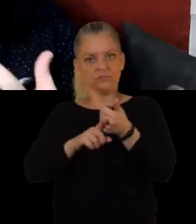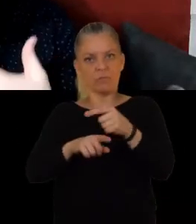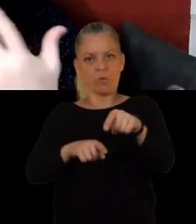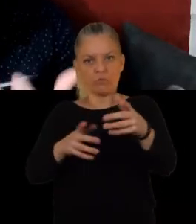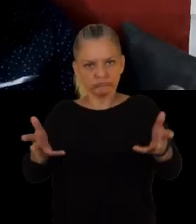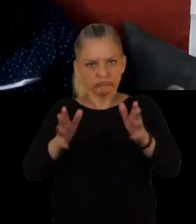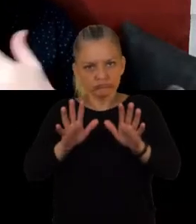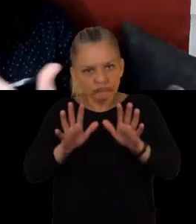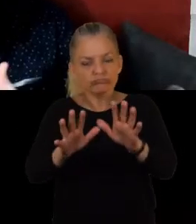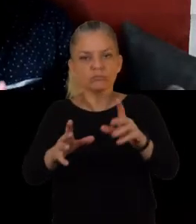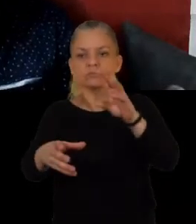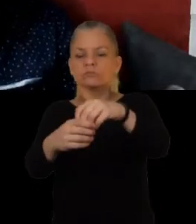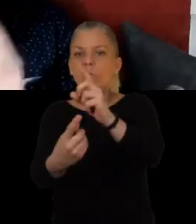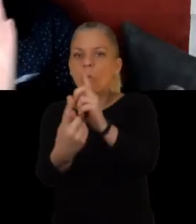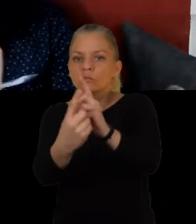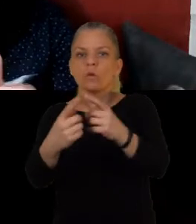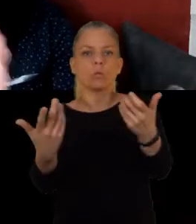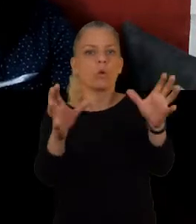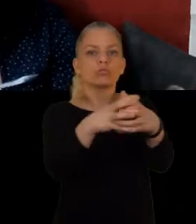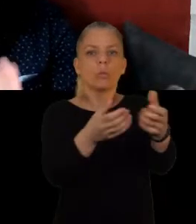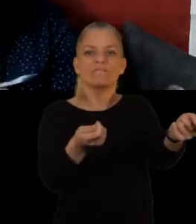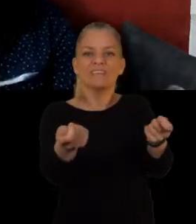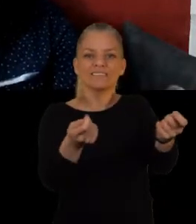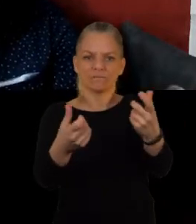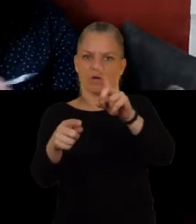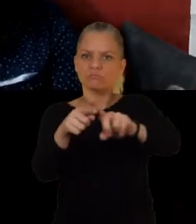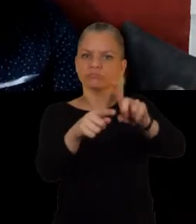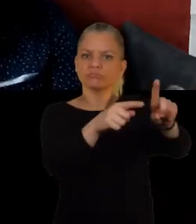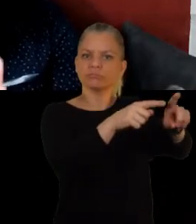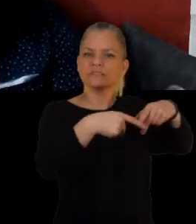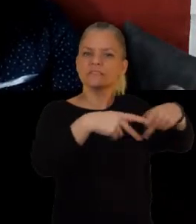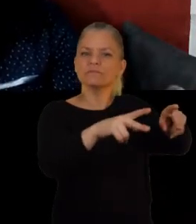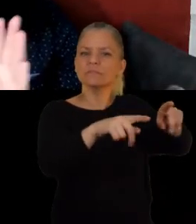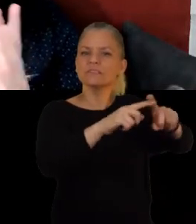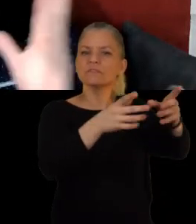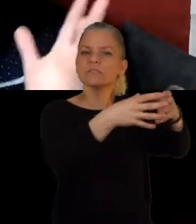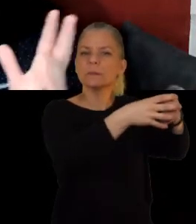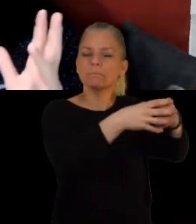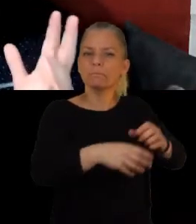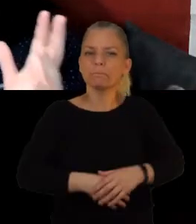push the role of peer support beyond that kind of one-to-one or group facilitation all you know to